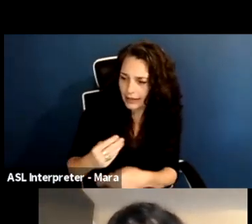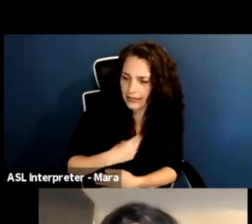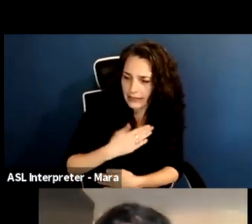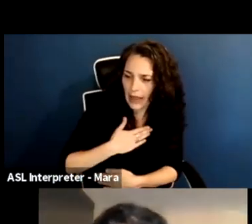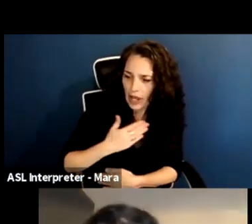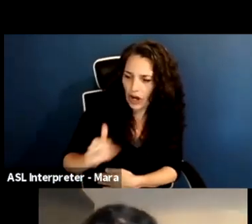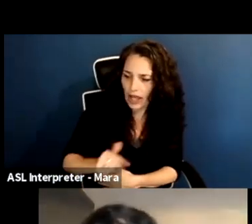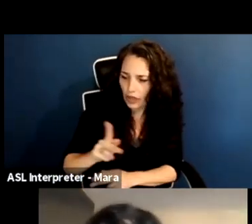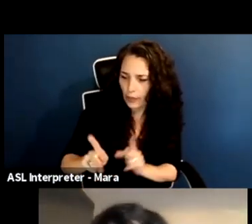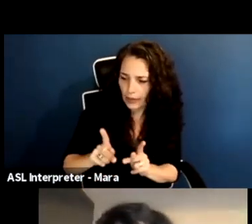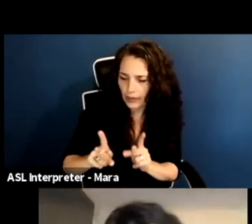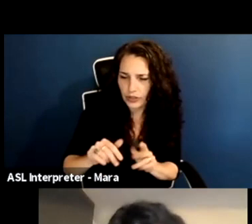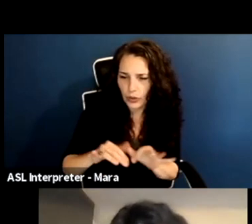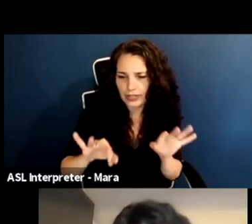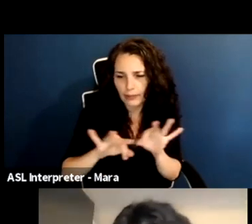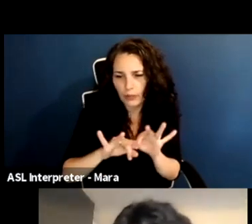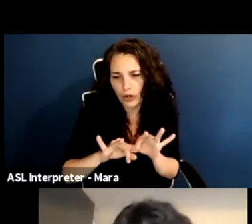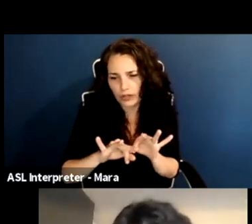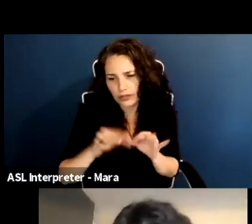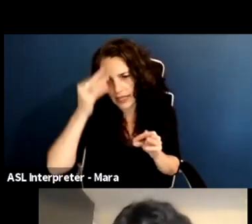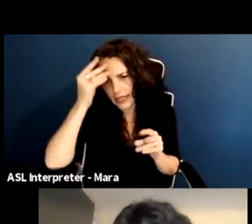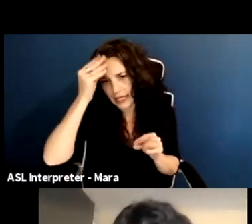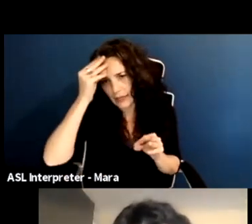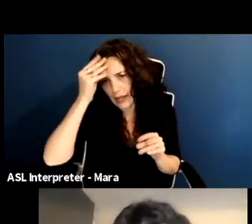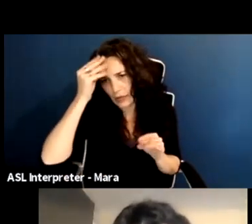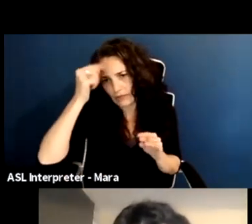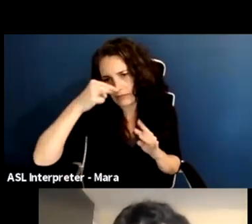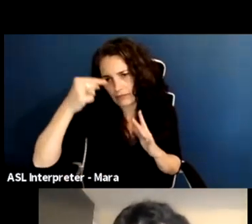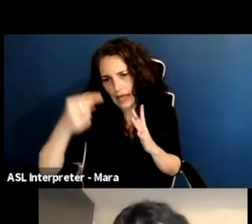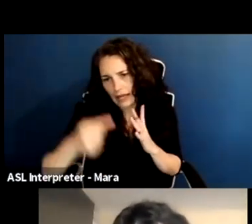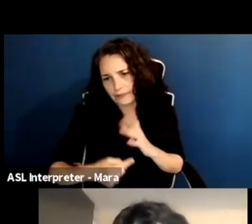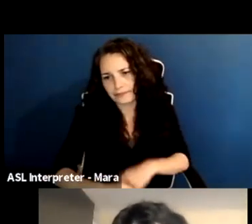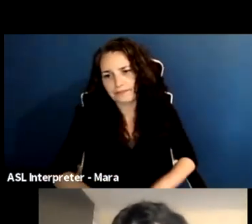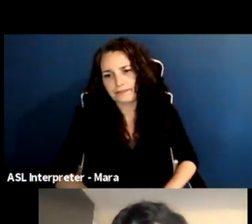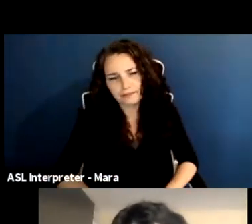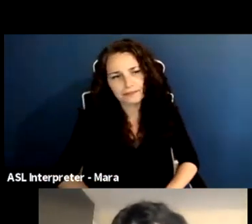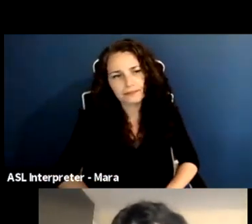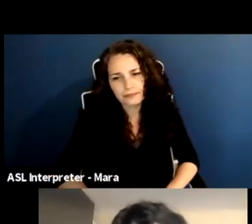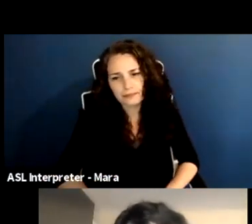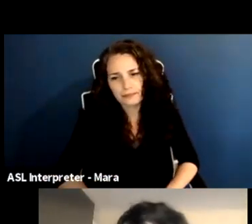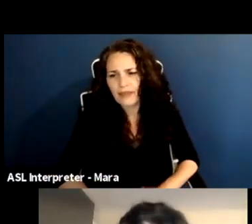into consideration and just find something that motivates you.